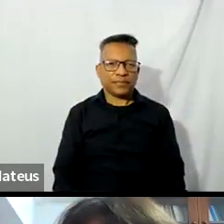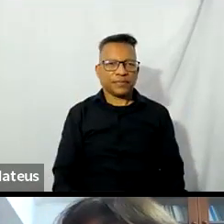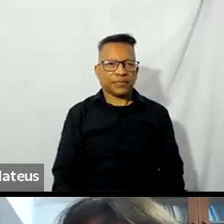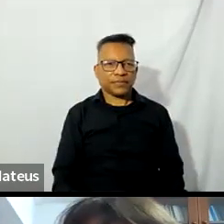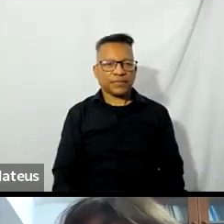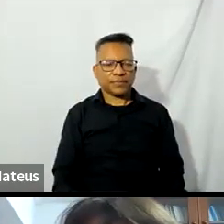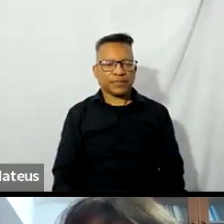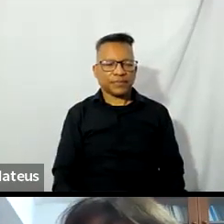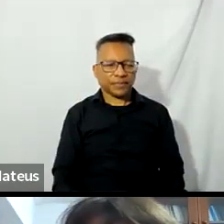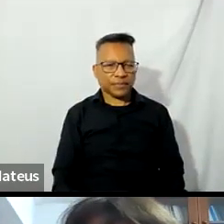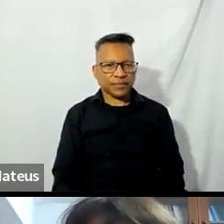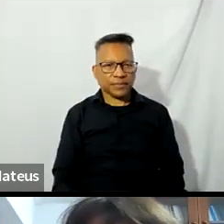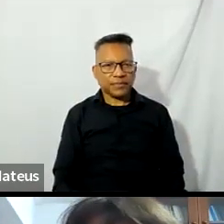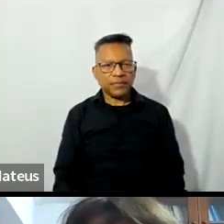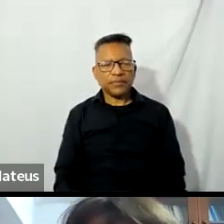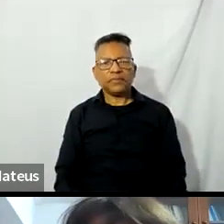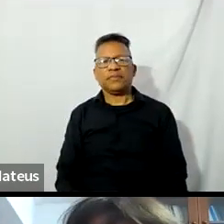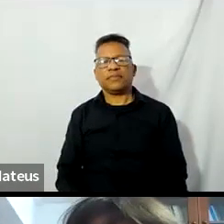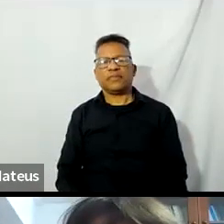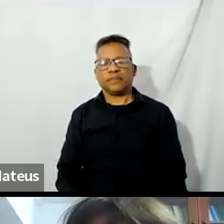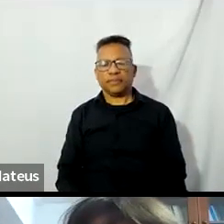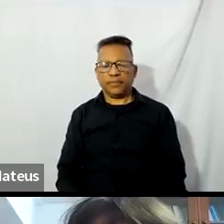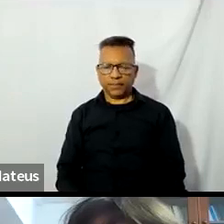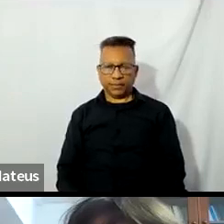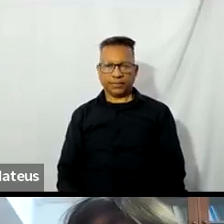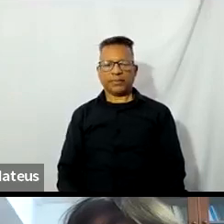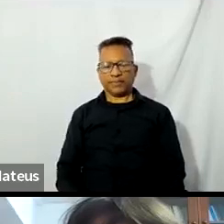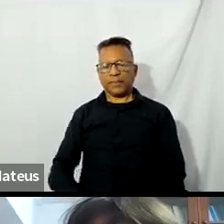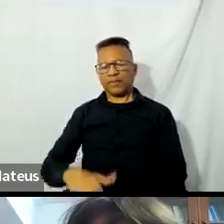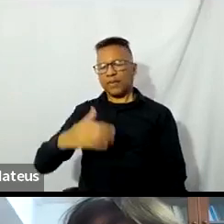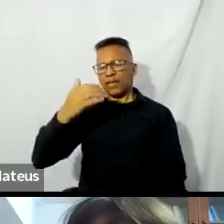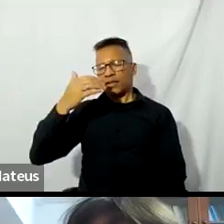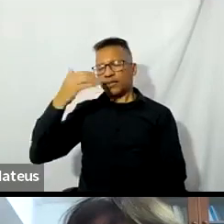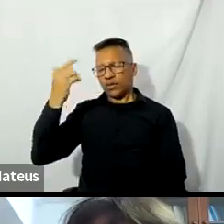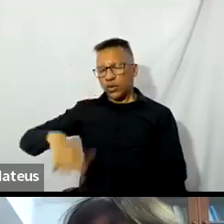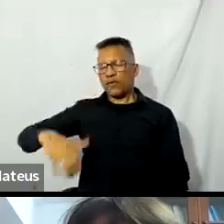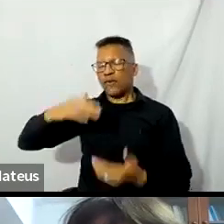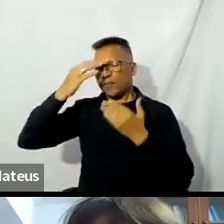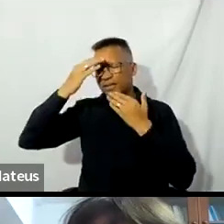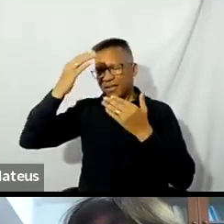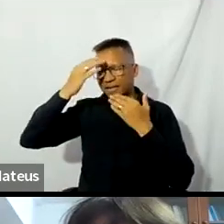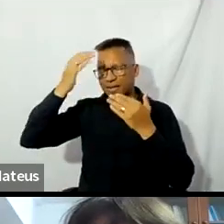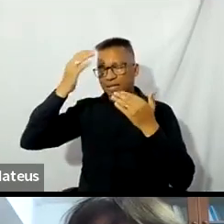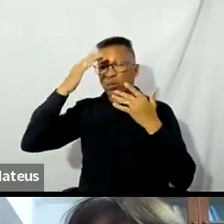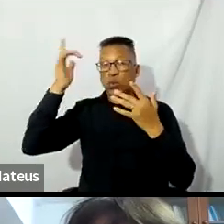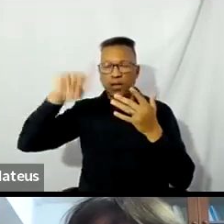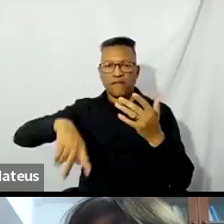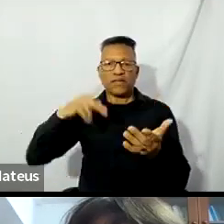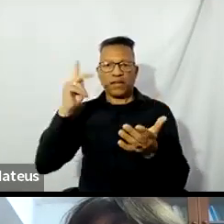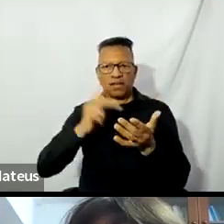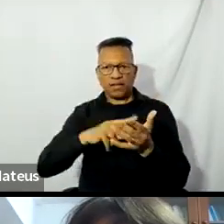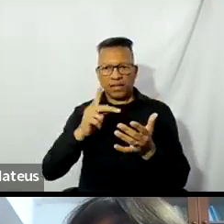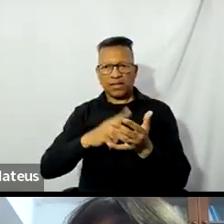Nobody got Yes, thank you very much for that that, and that is an excellent good point.